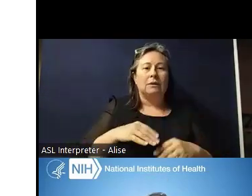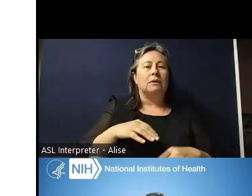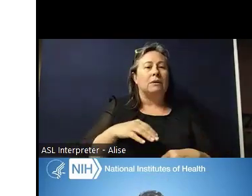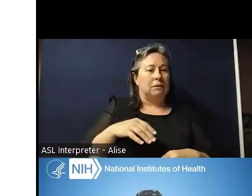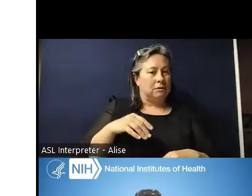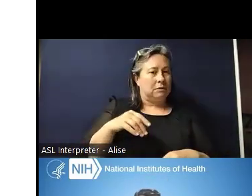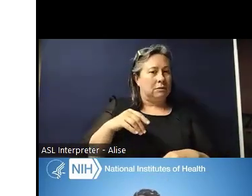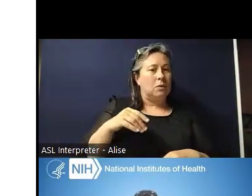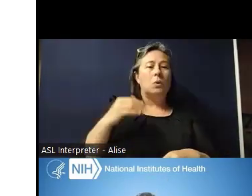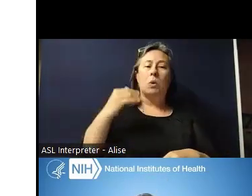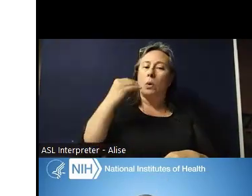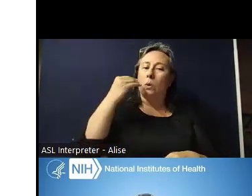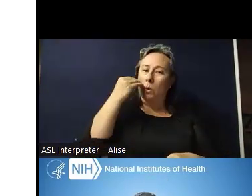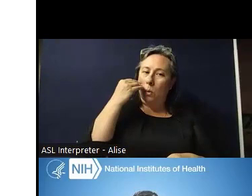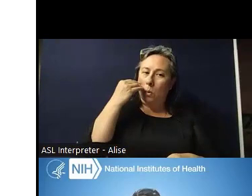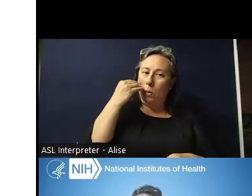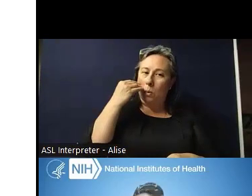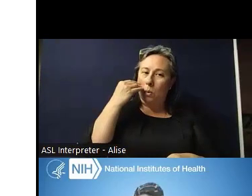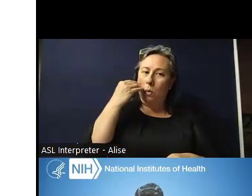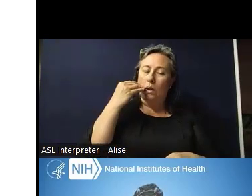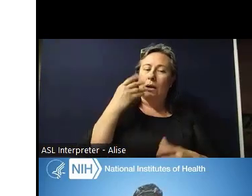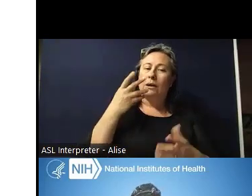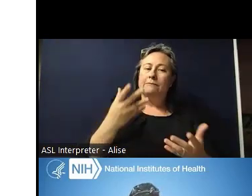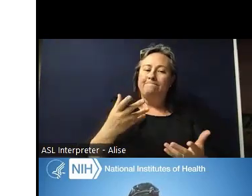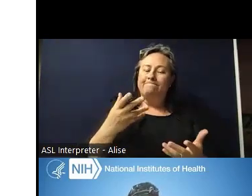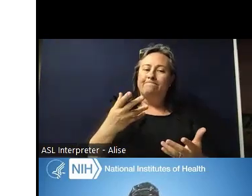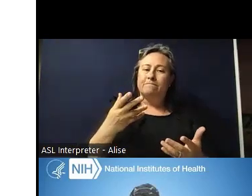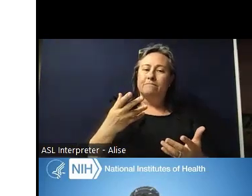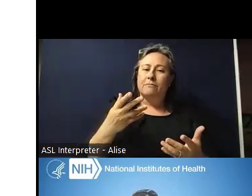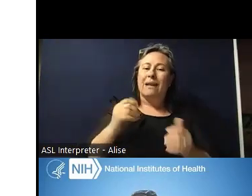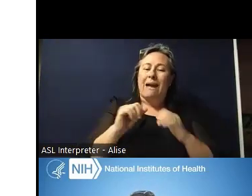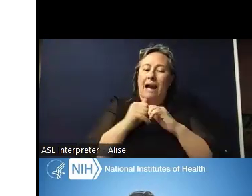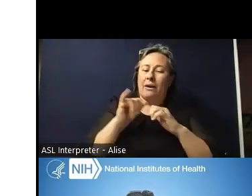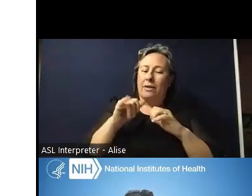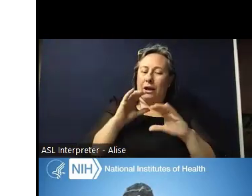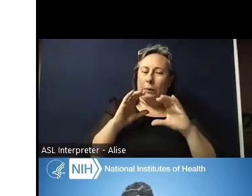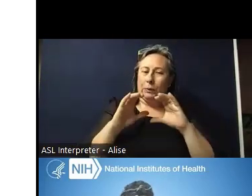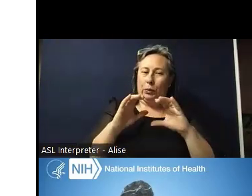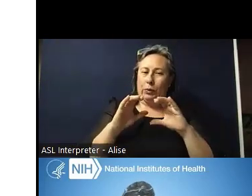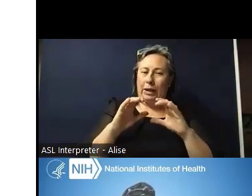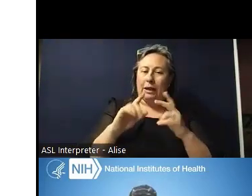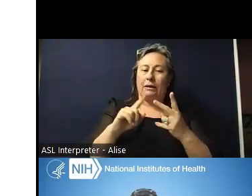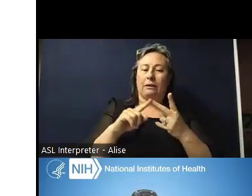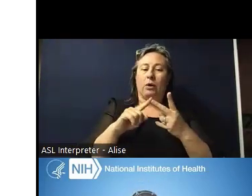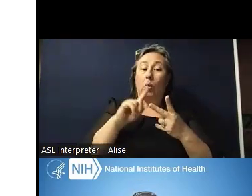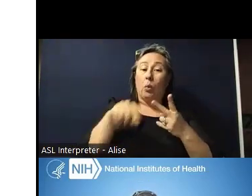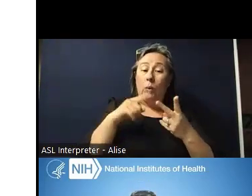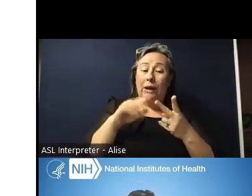but we want to make sure that how that is communicated and when compliance is obtained